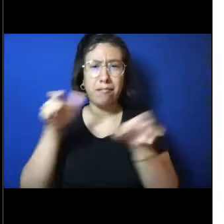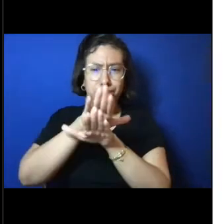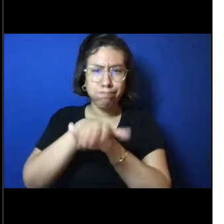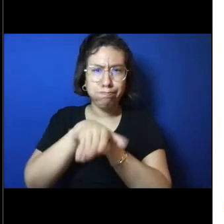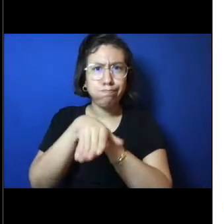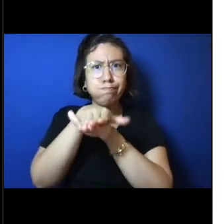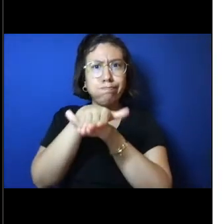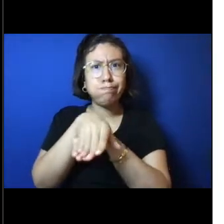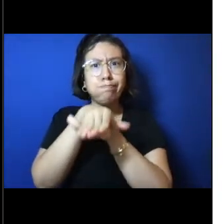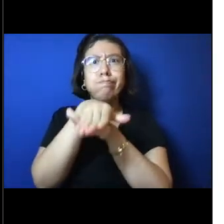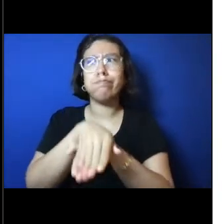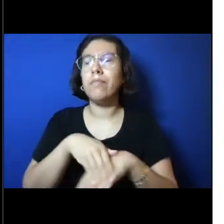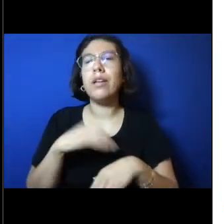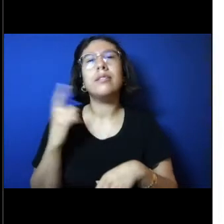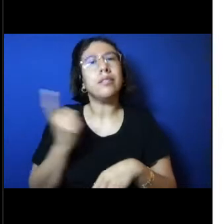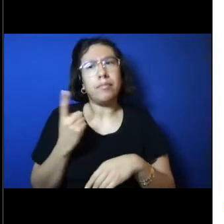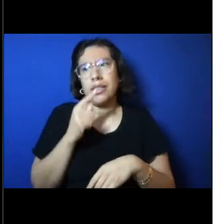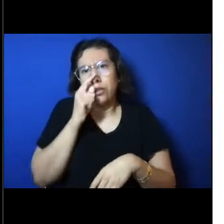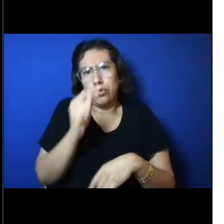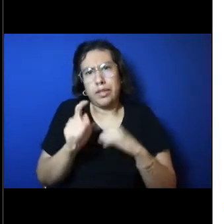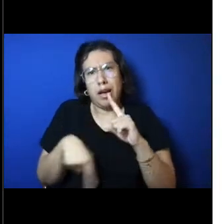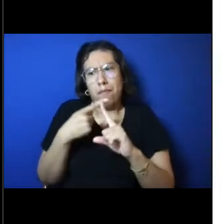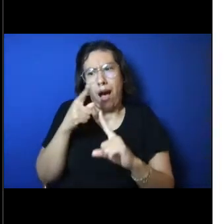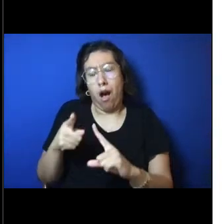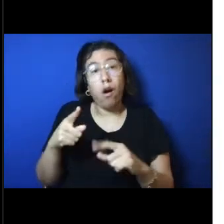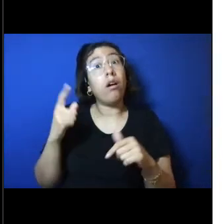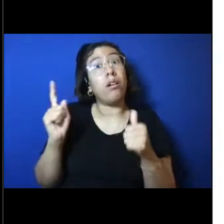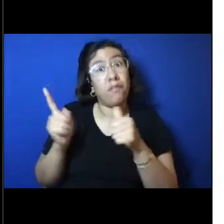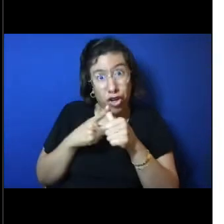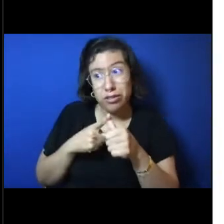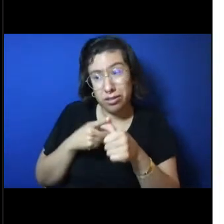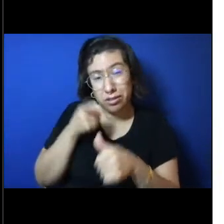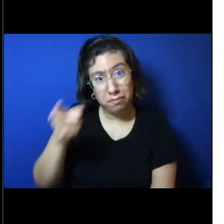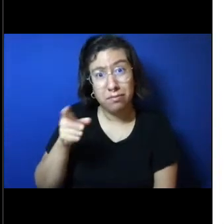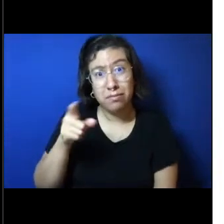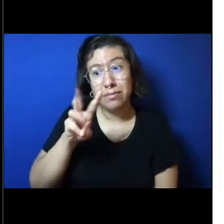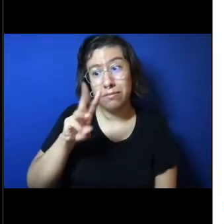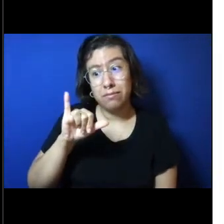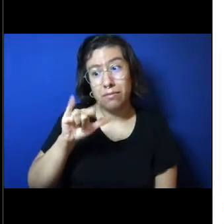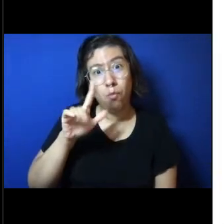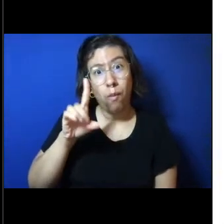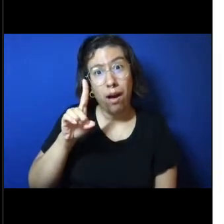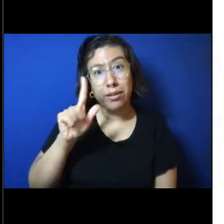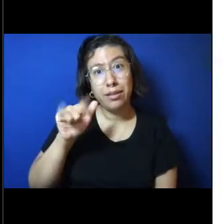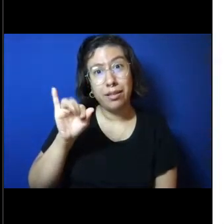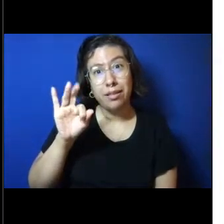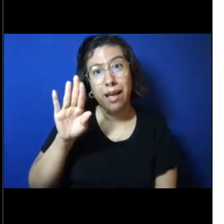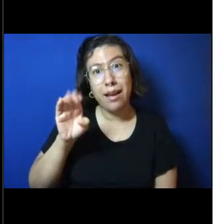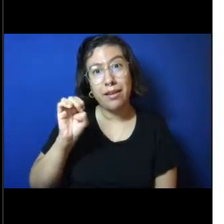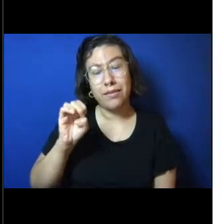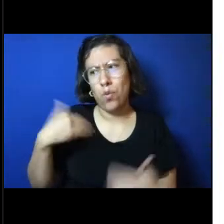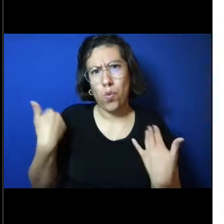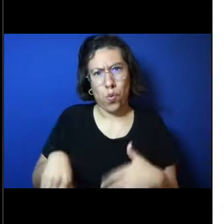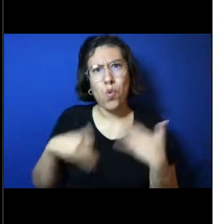There's just something pretty interesting about dealing with, first, wildlife, 'cause you never know what you're going to expect. Wildlife is wild.